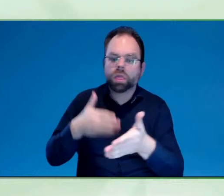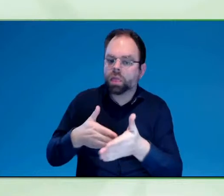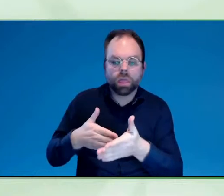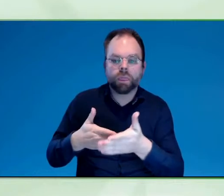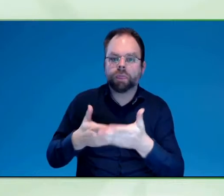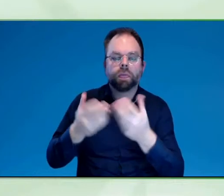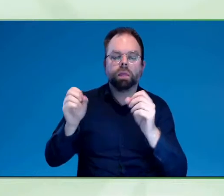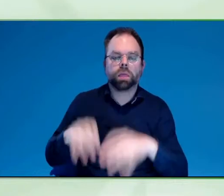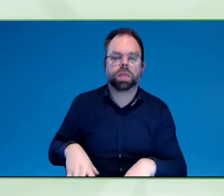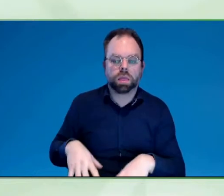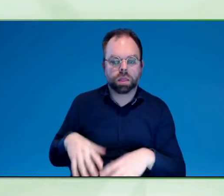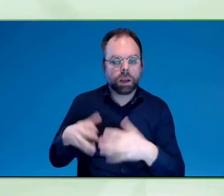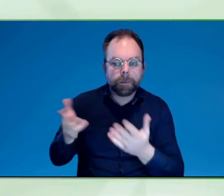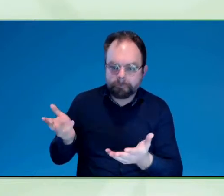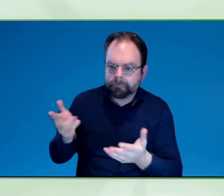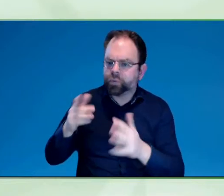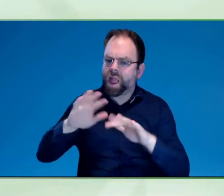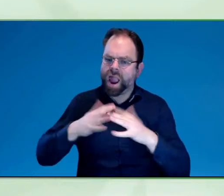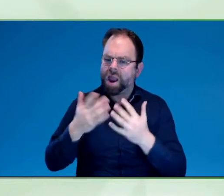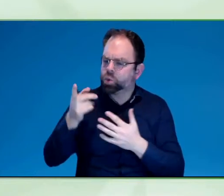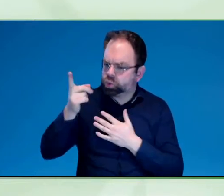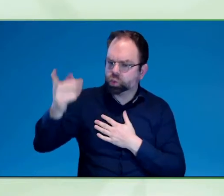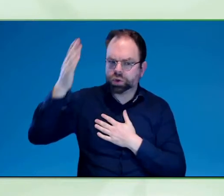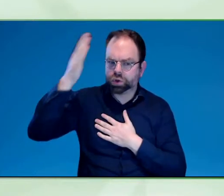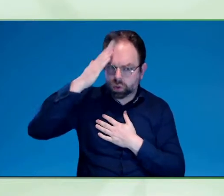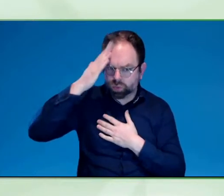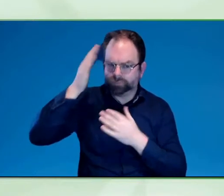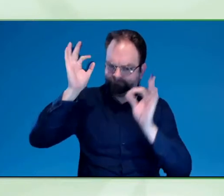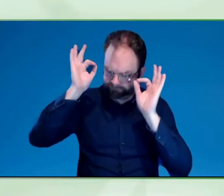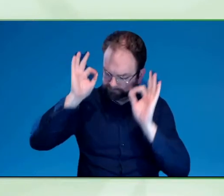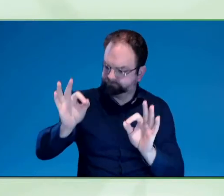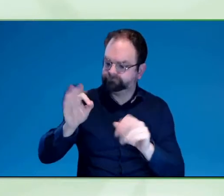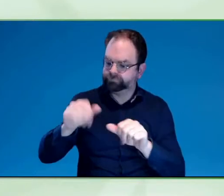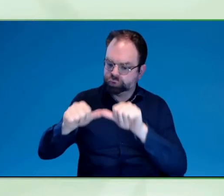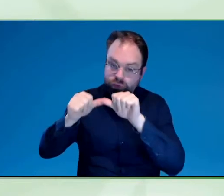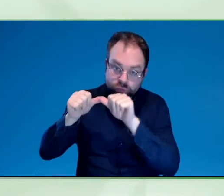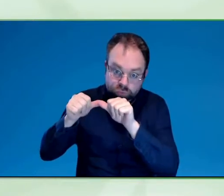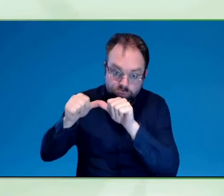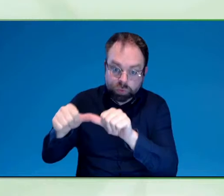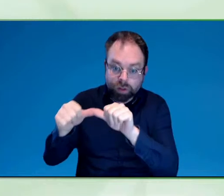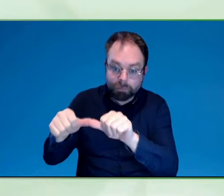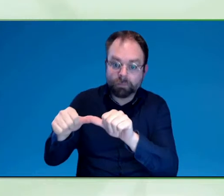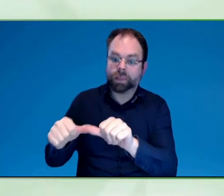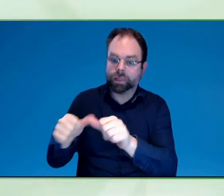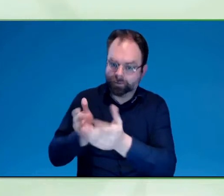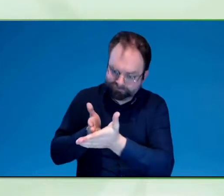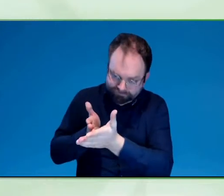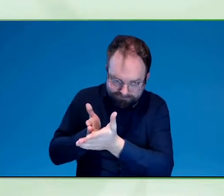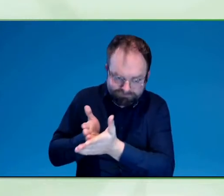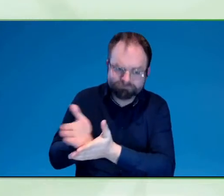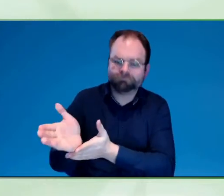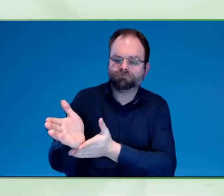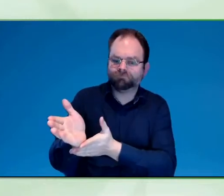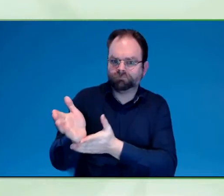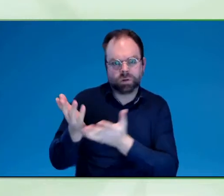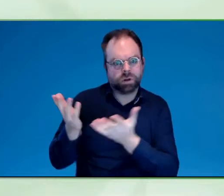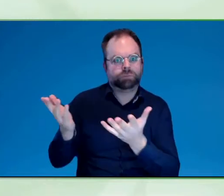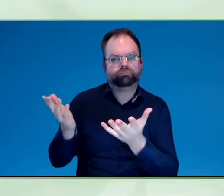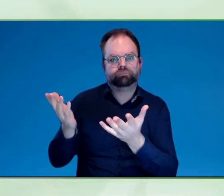First of all, how long is the initiative already? Less than a year.